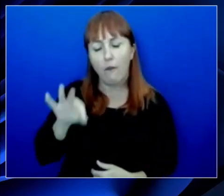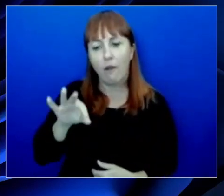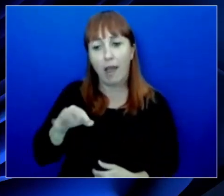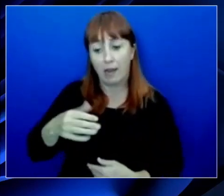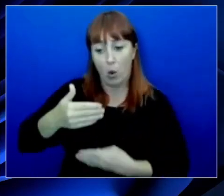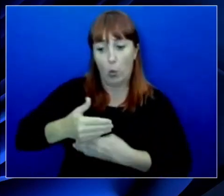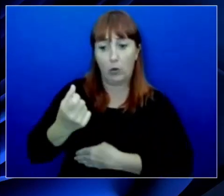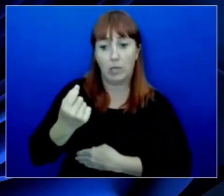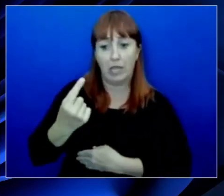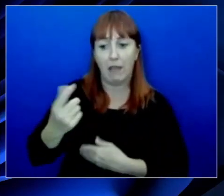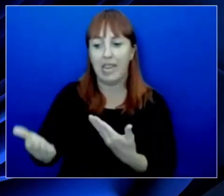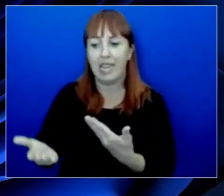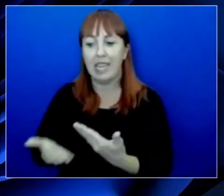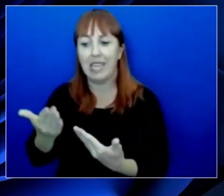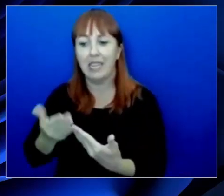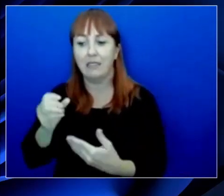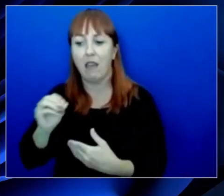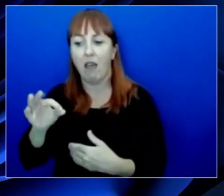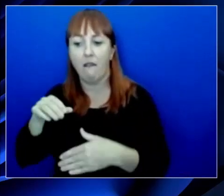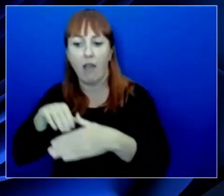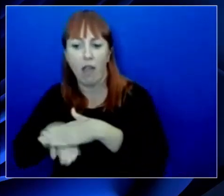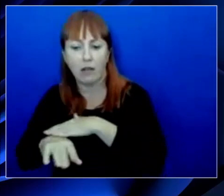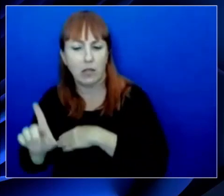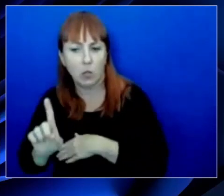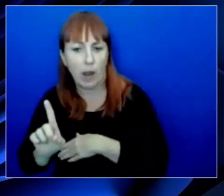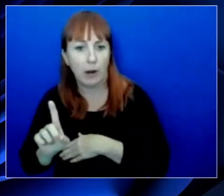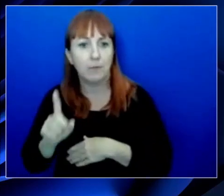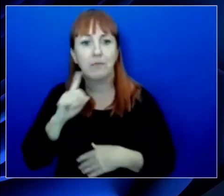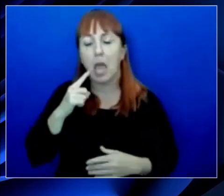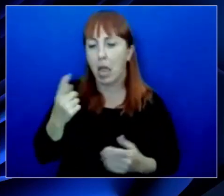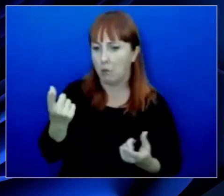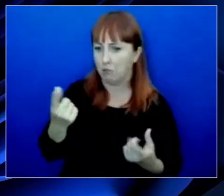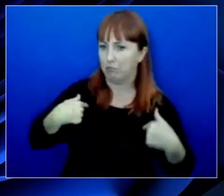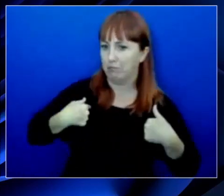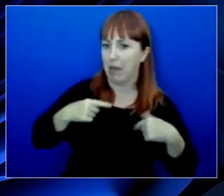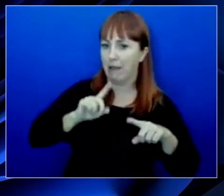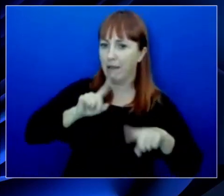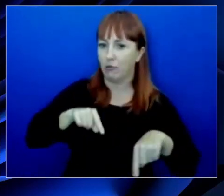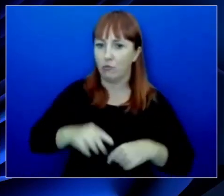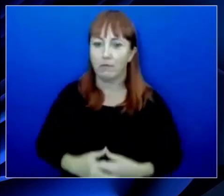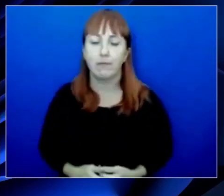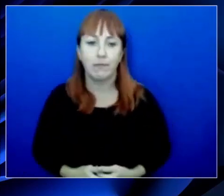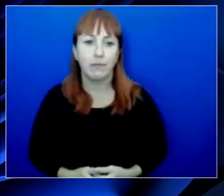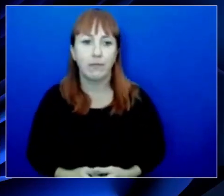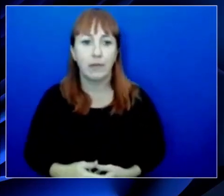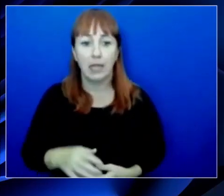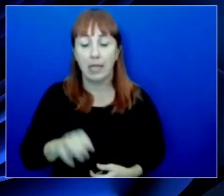I can't seem to find it so I can go ahead and take this one so ease of